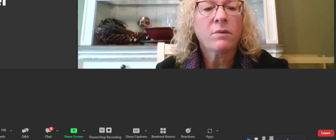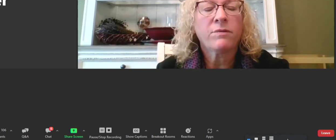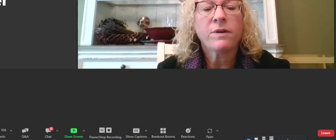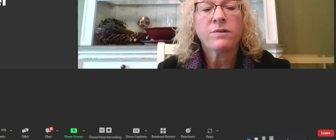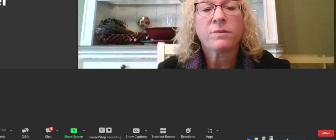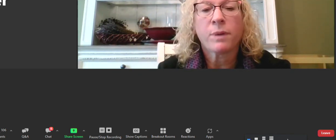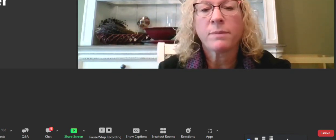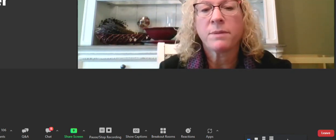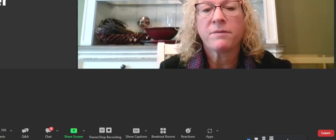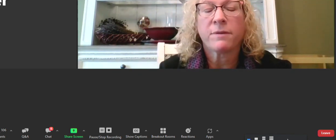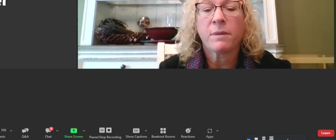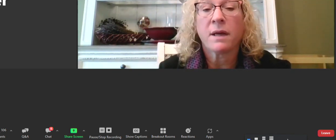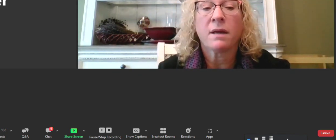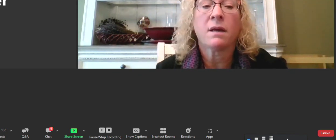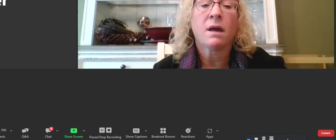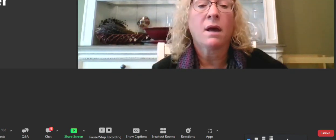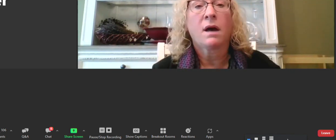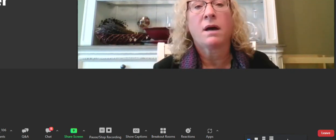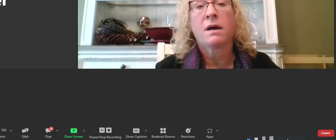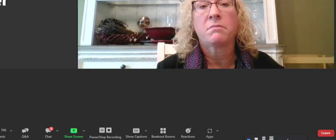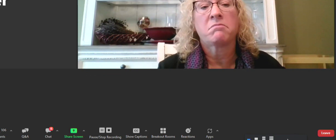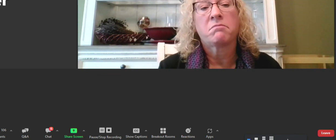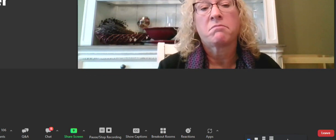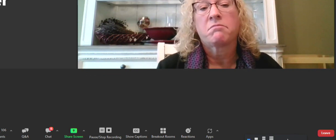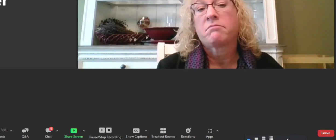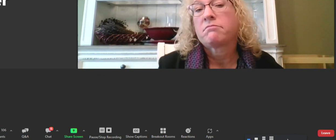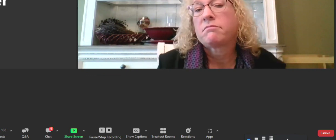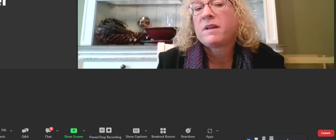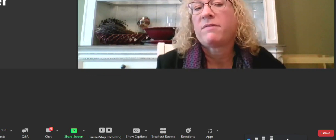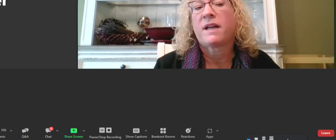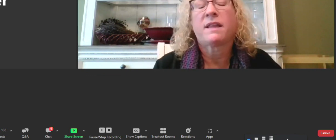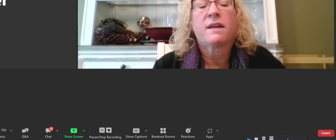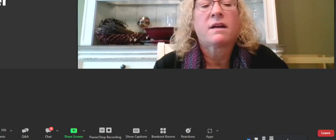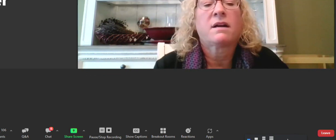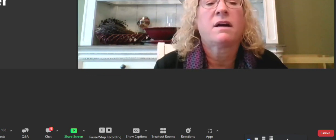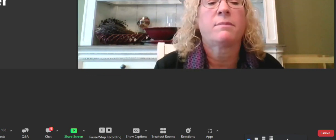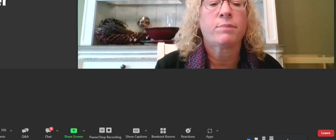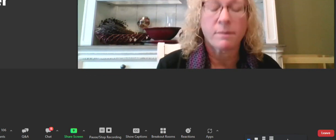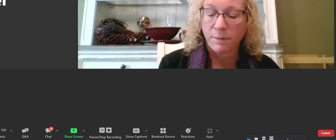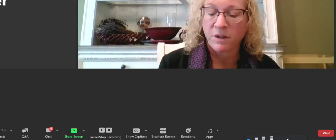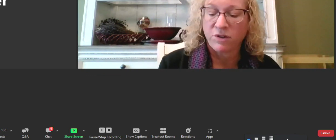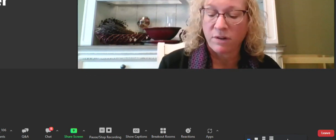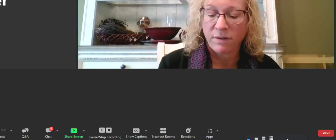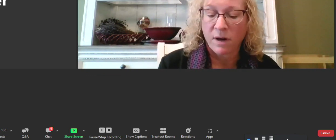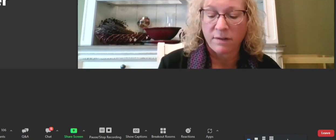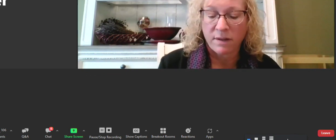Well, first probably for me, if anything, I probably should have gone